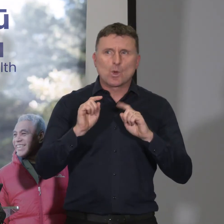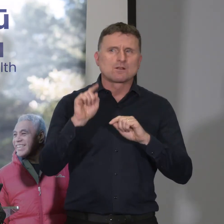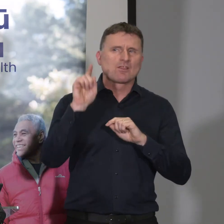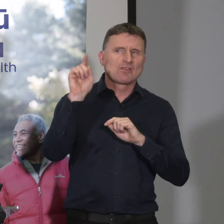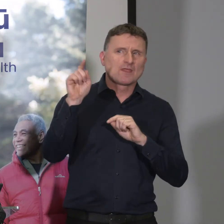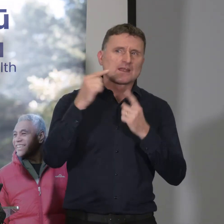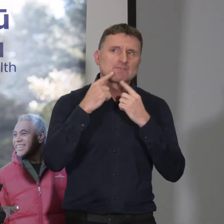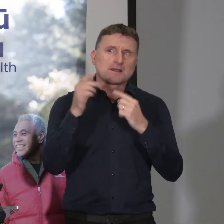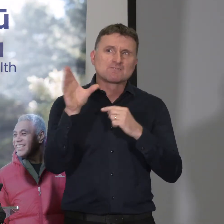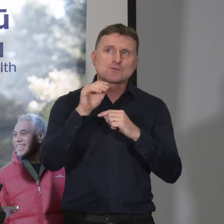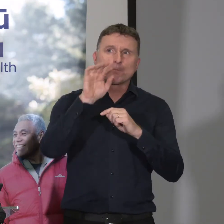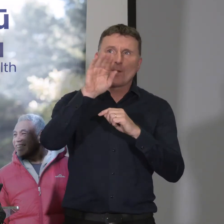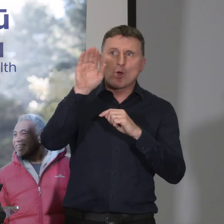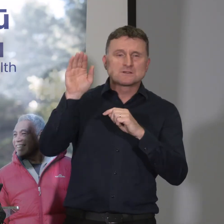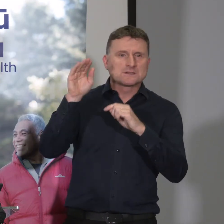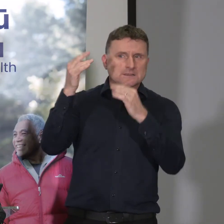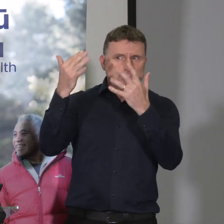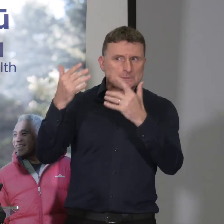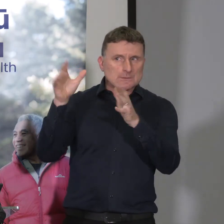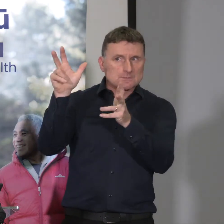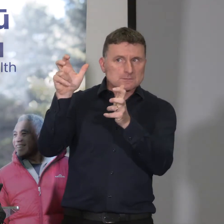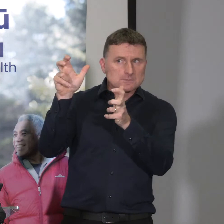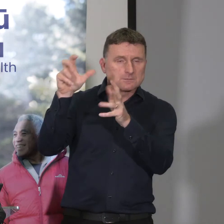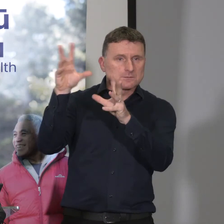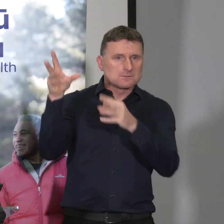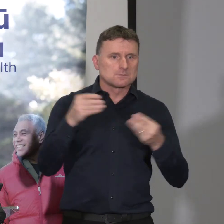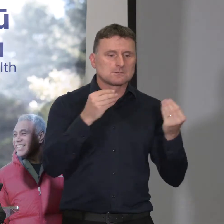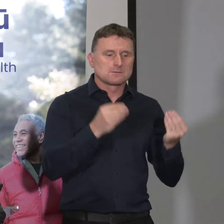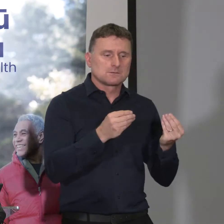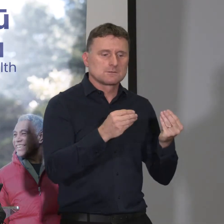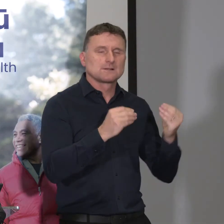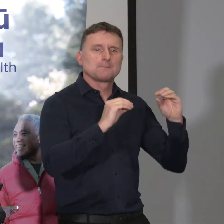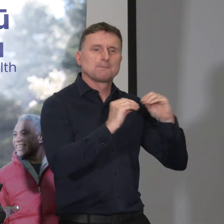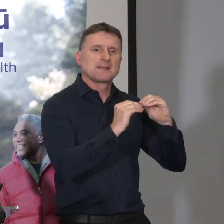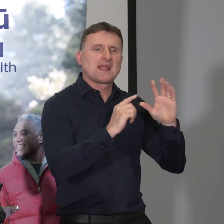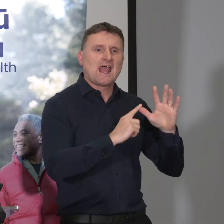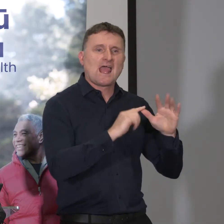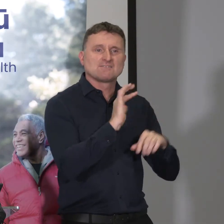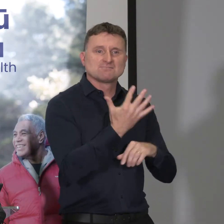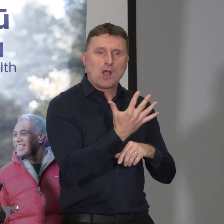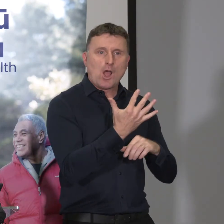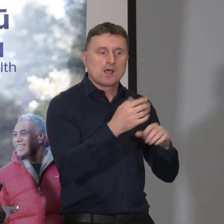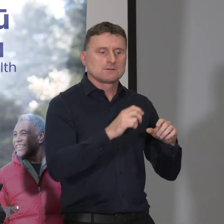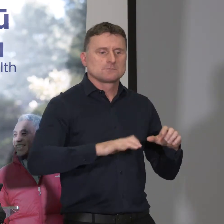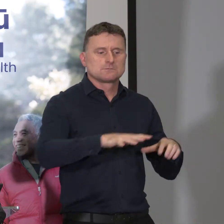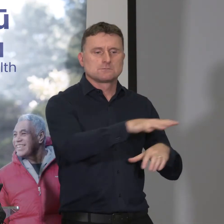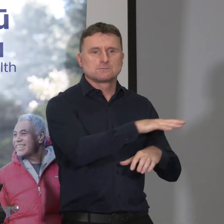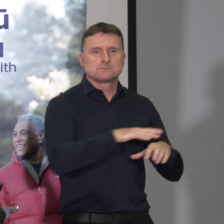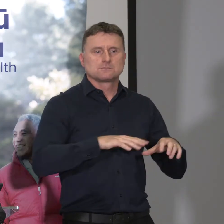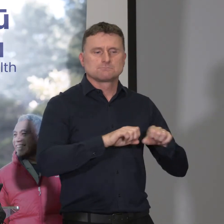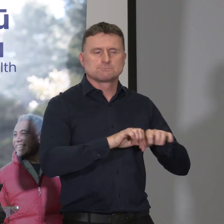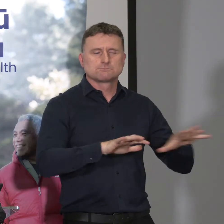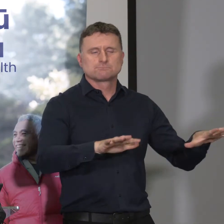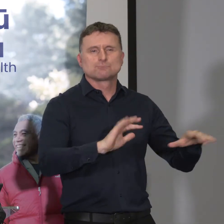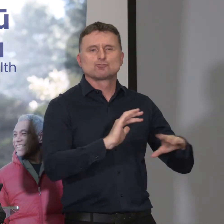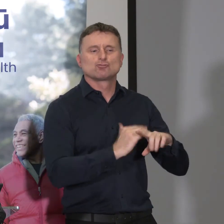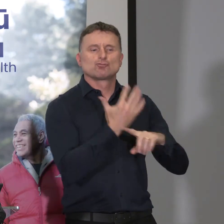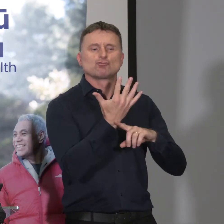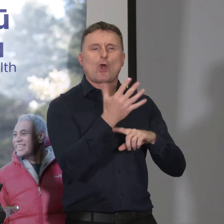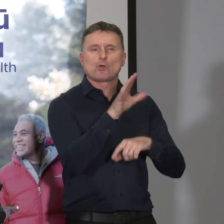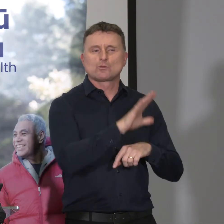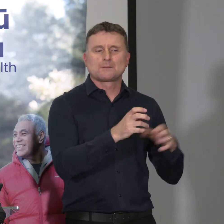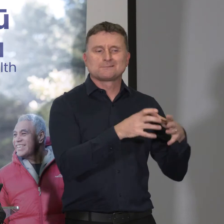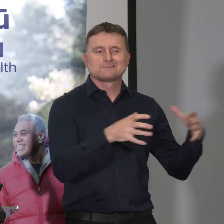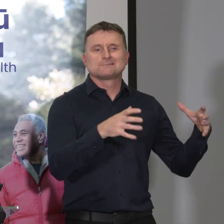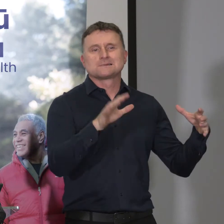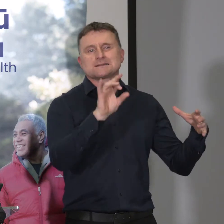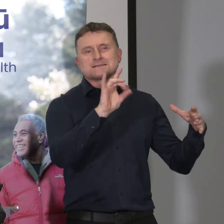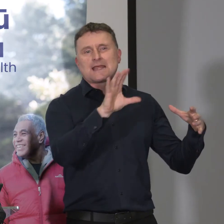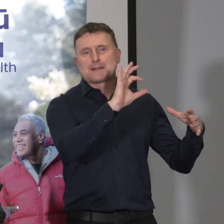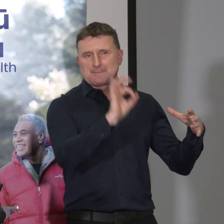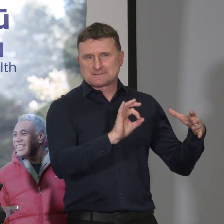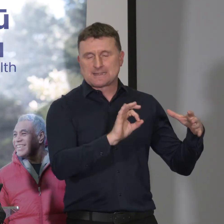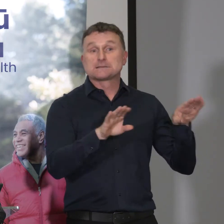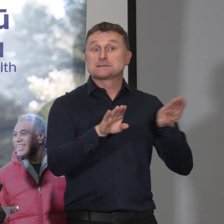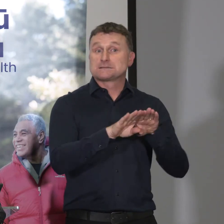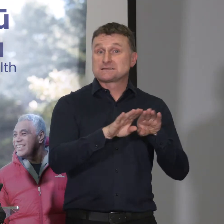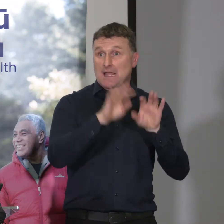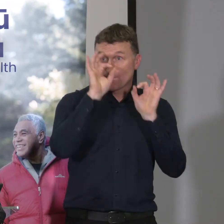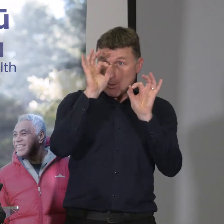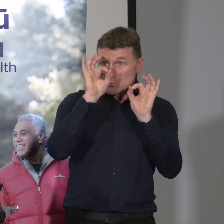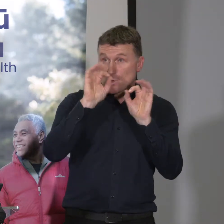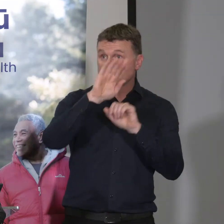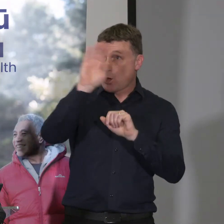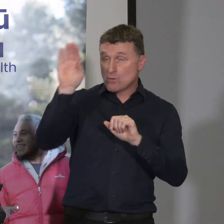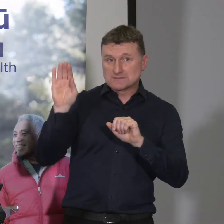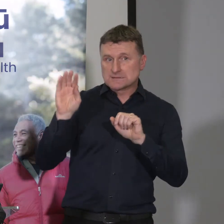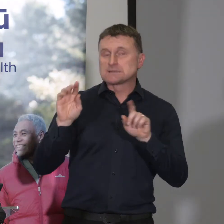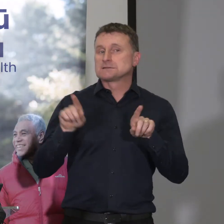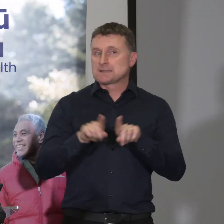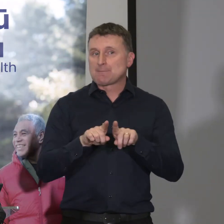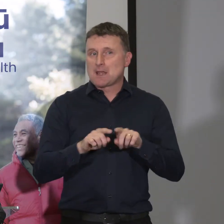borrowed from those used for